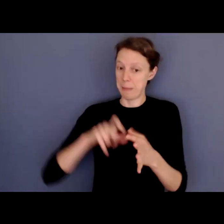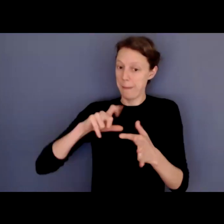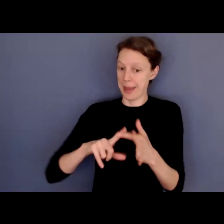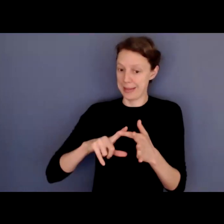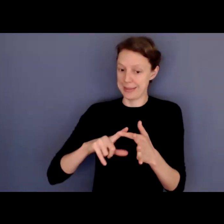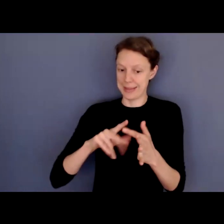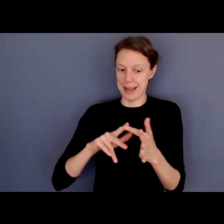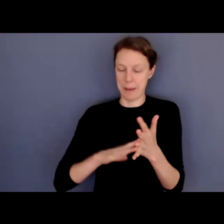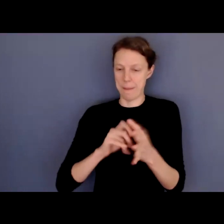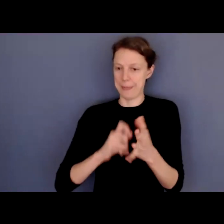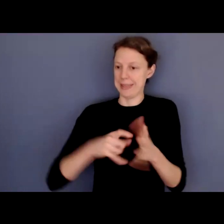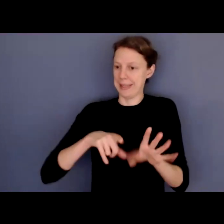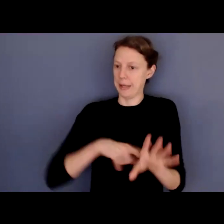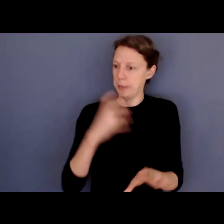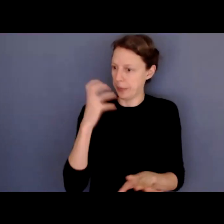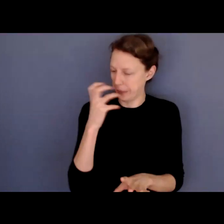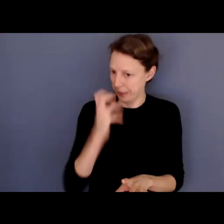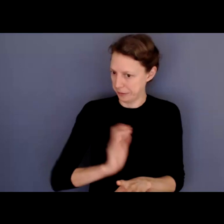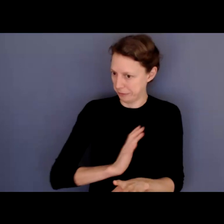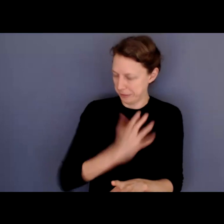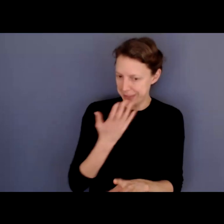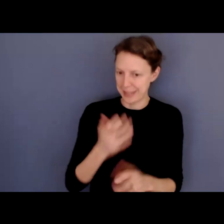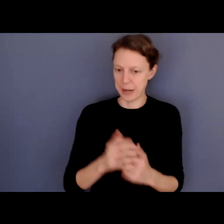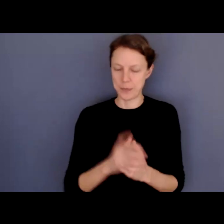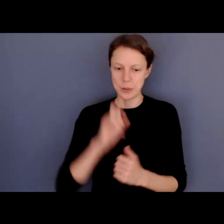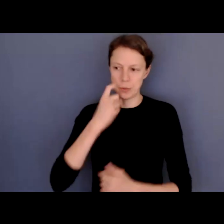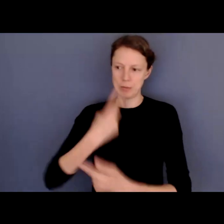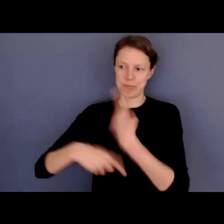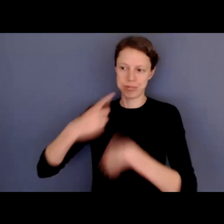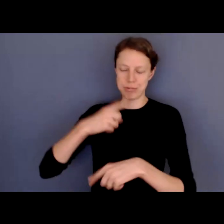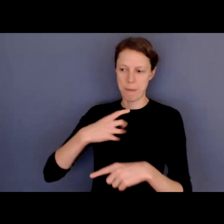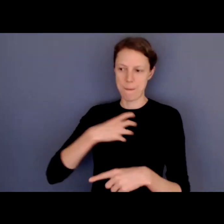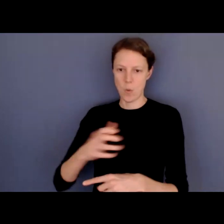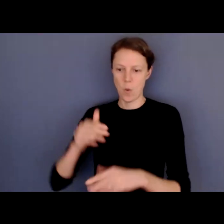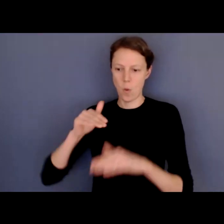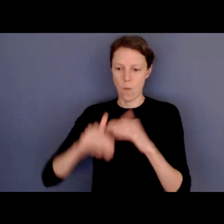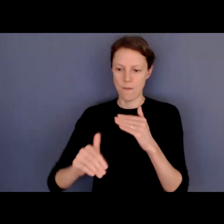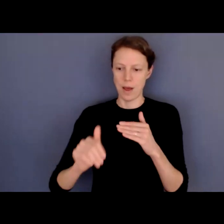us a little bit about Westjustice's project, Legal Street Smarts - Socially Networked. And this project